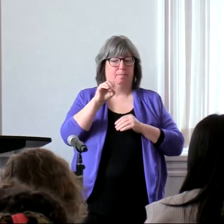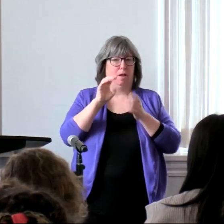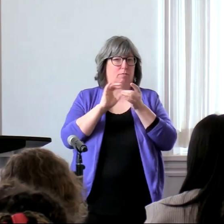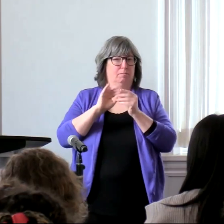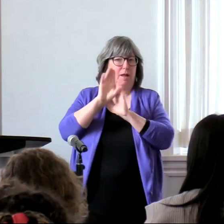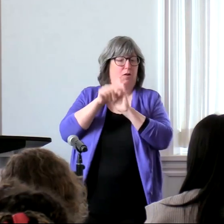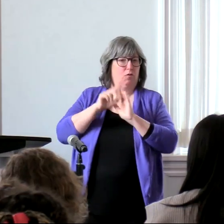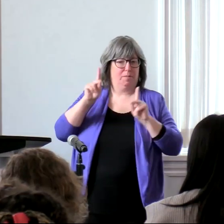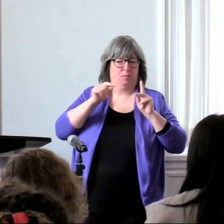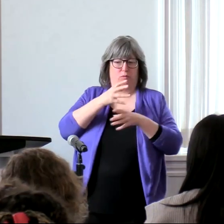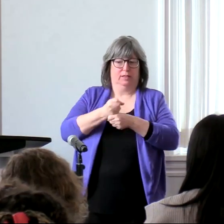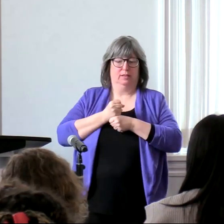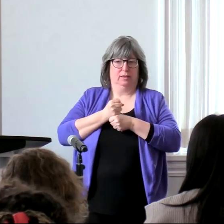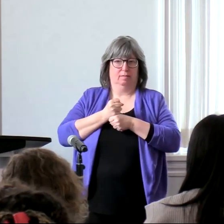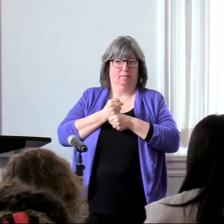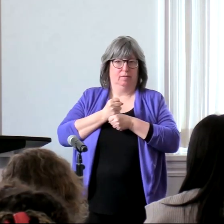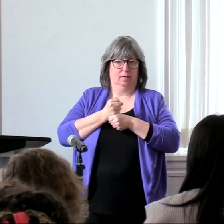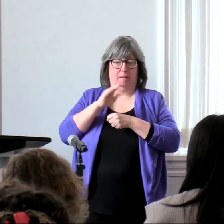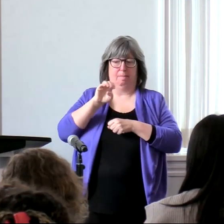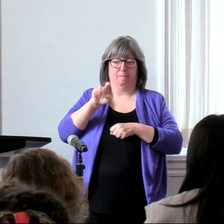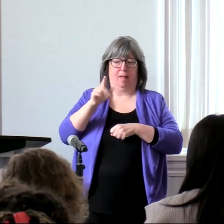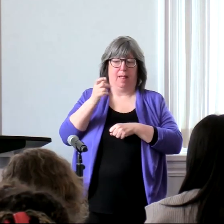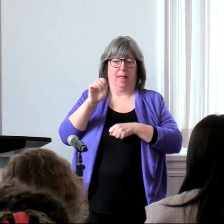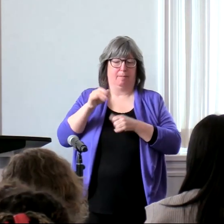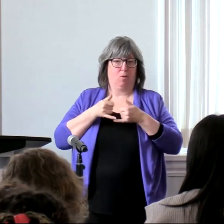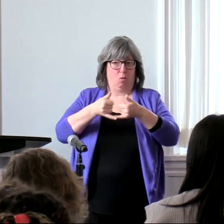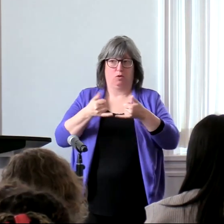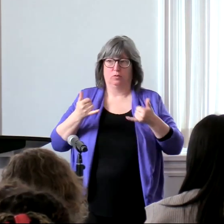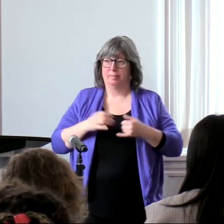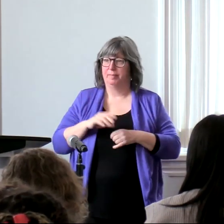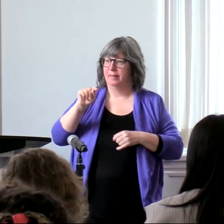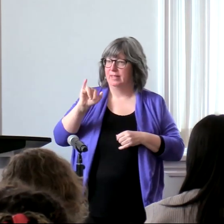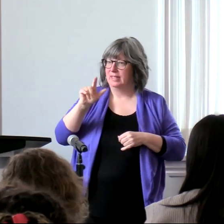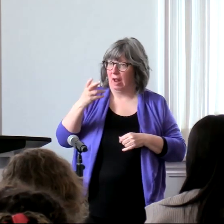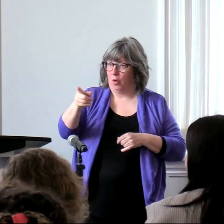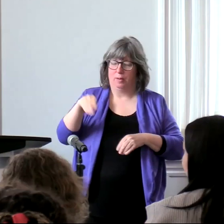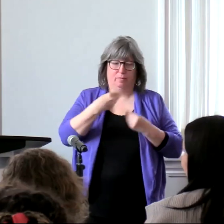who will be receiving Mel Hebb awards today and Taylah will present them.